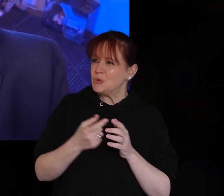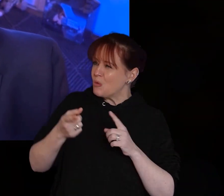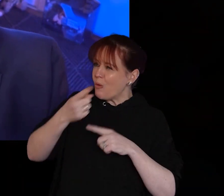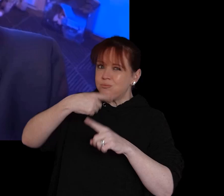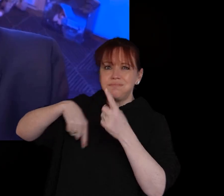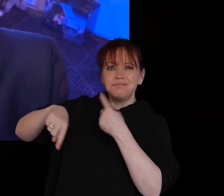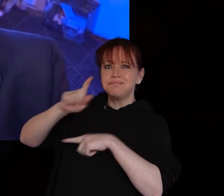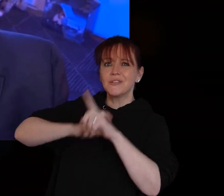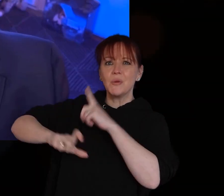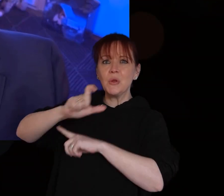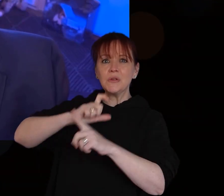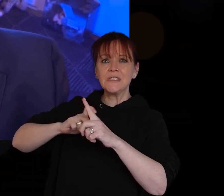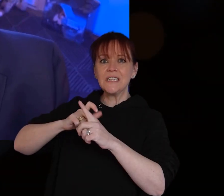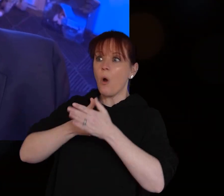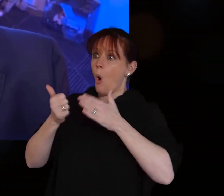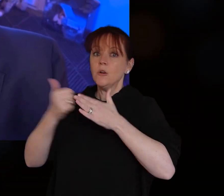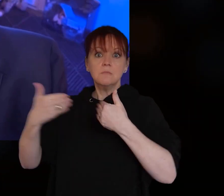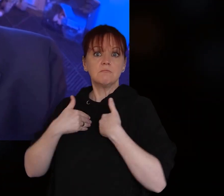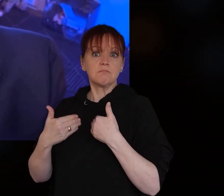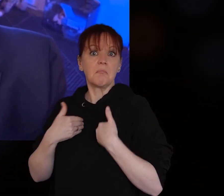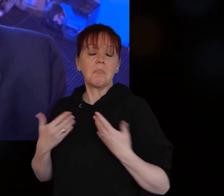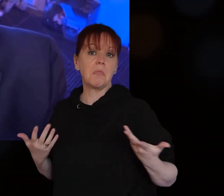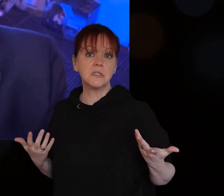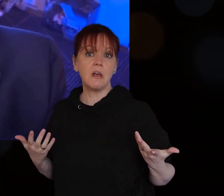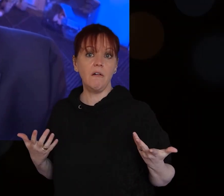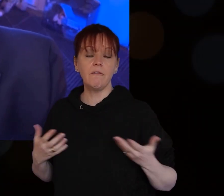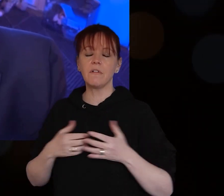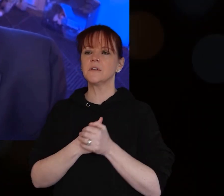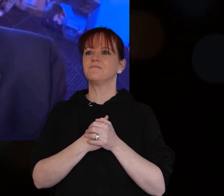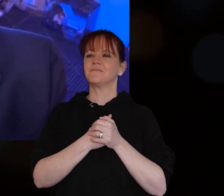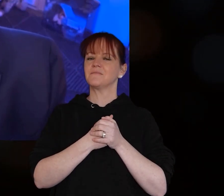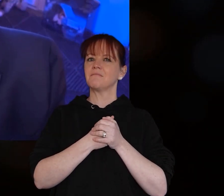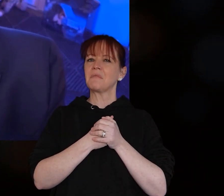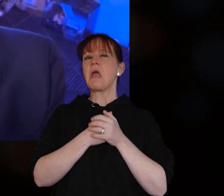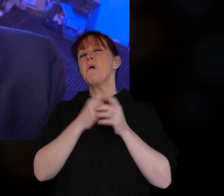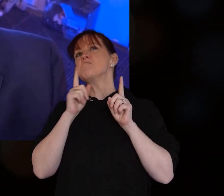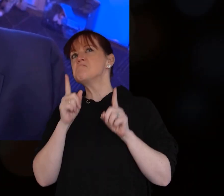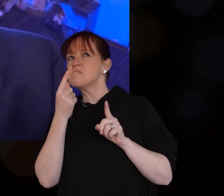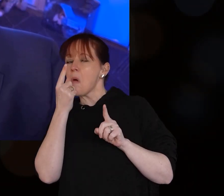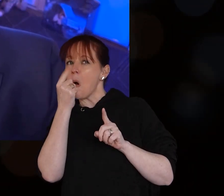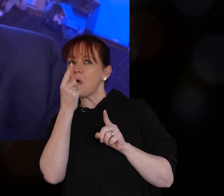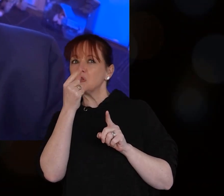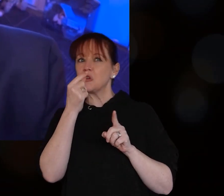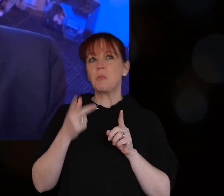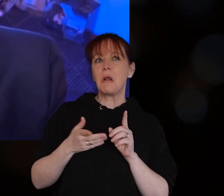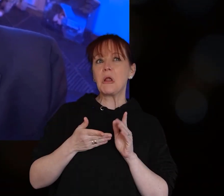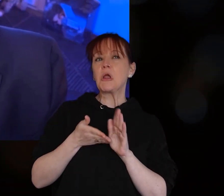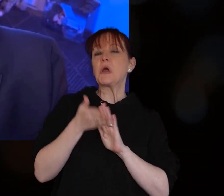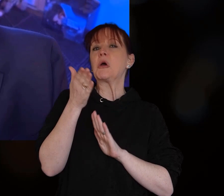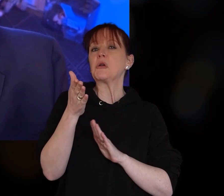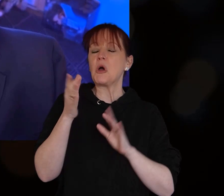And if you somehow end up in Star Wars Outlaws by going to Jabba's Palace in Tatooine,